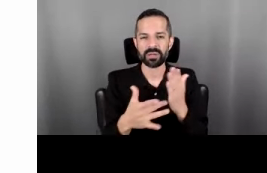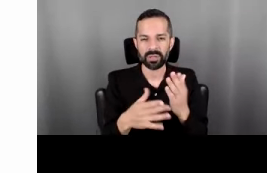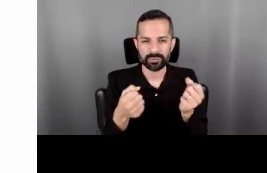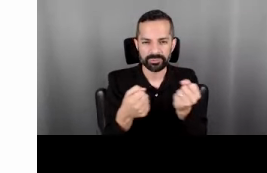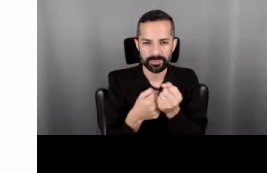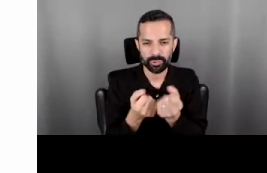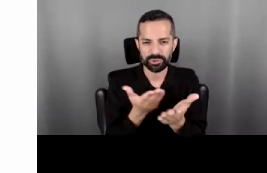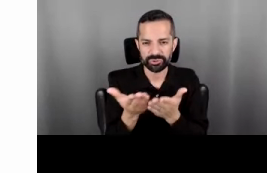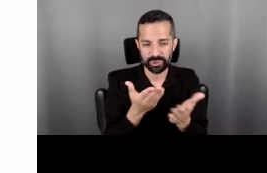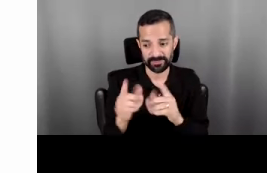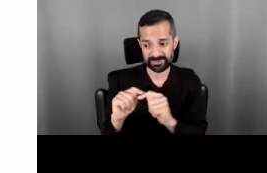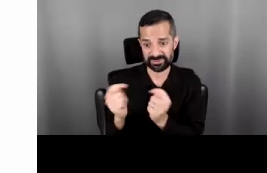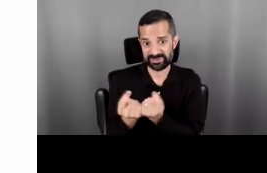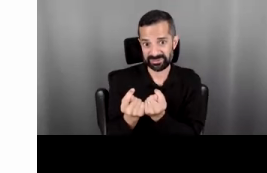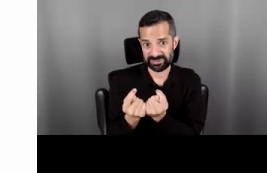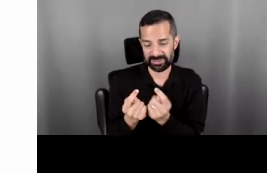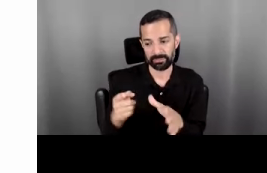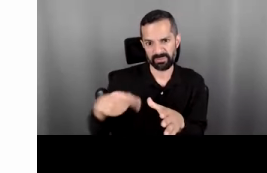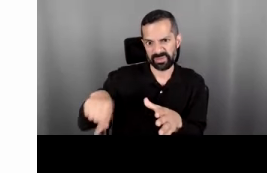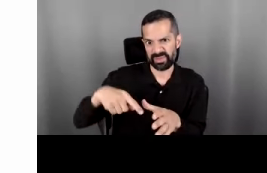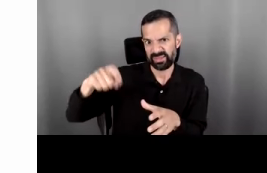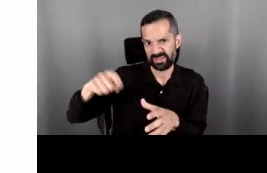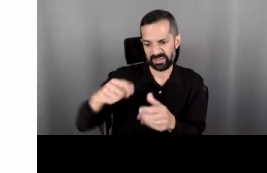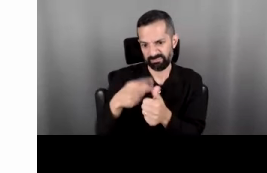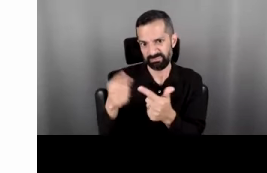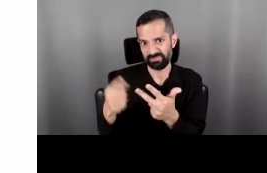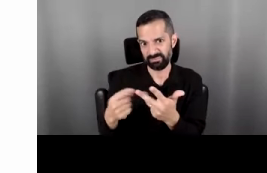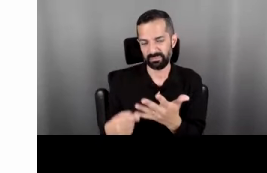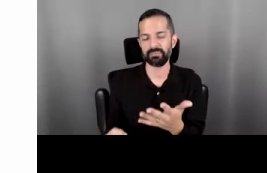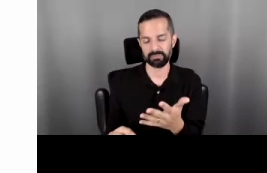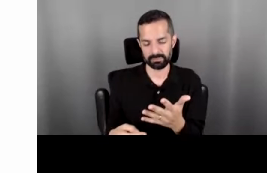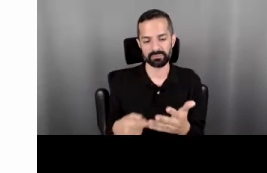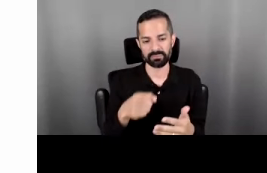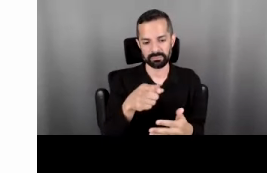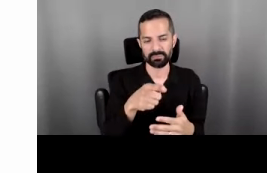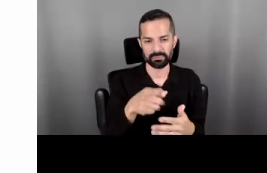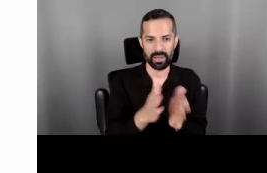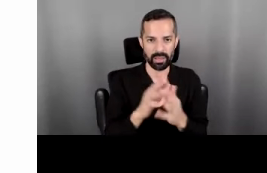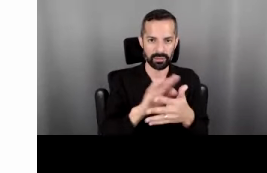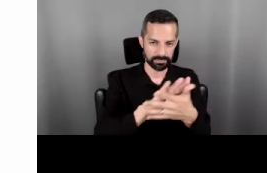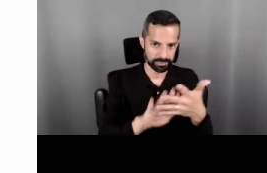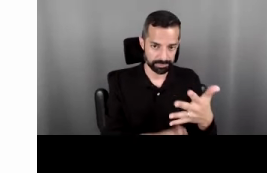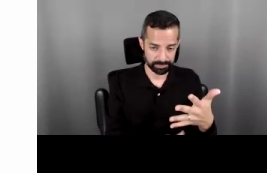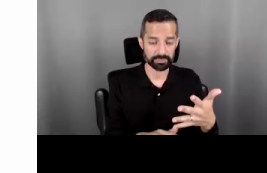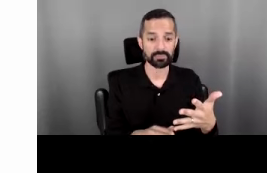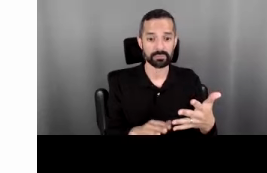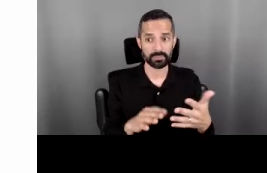team would need from their side to best evaluate what the request is.